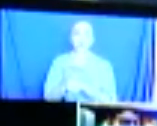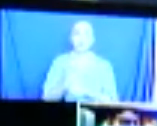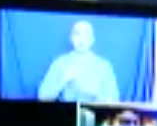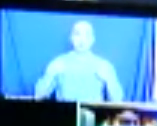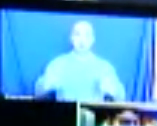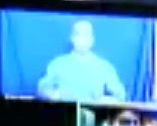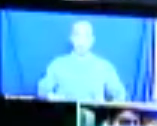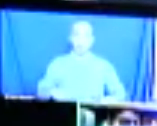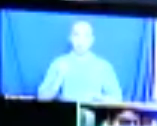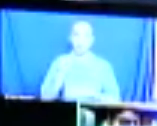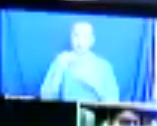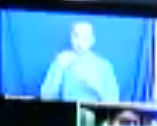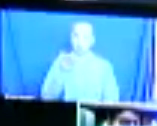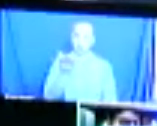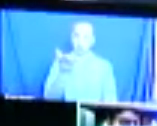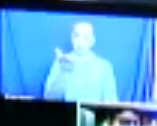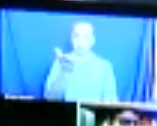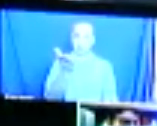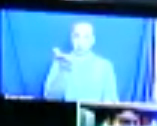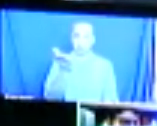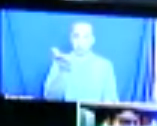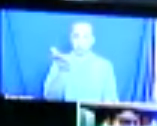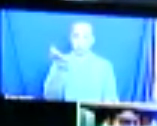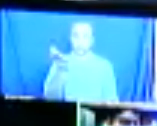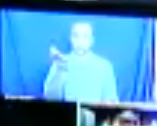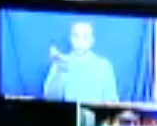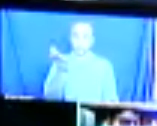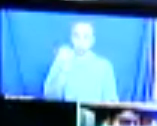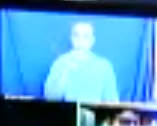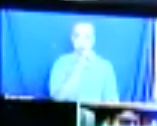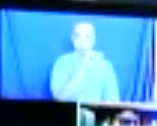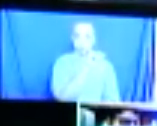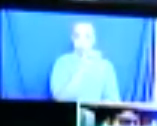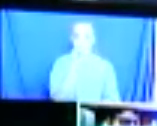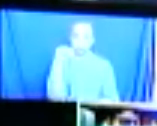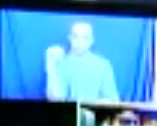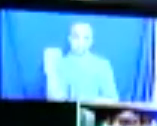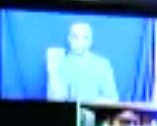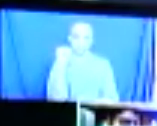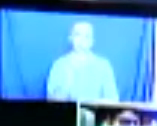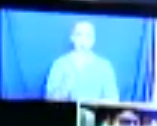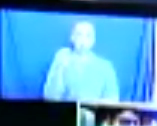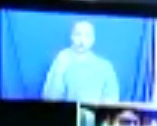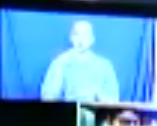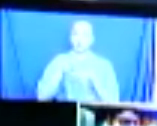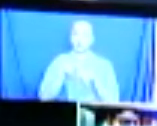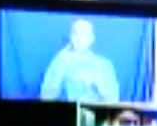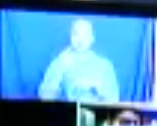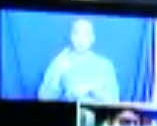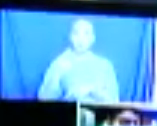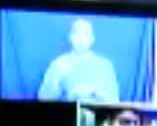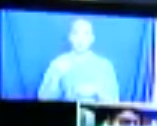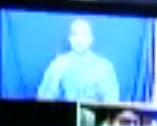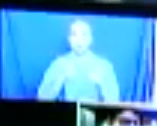FOR EXAMPLE, YOU CAN DO THIS HALF BODY PENDULUM. LET'S SAY SOMEONE IS COMING AT YOU AND YOU ARE SITTING ON A